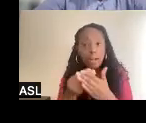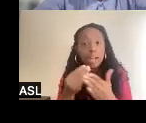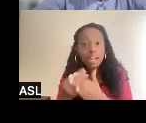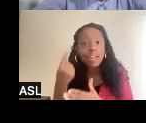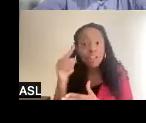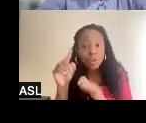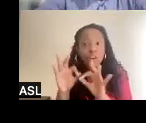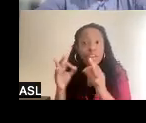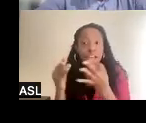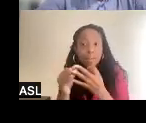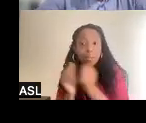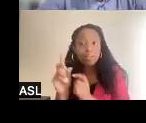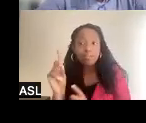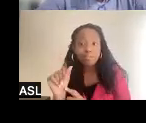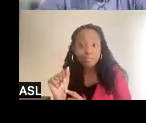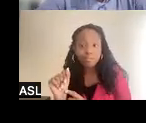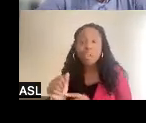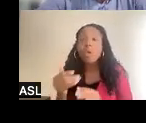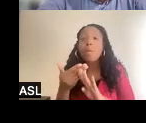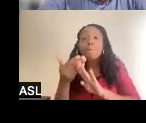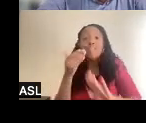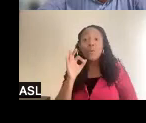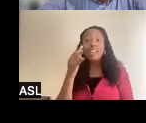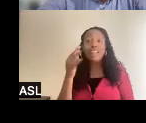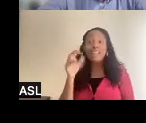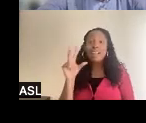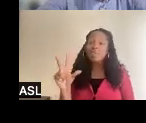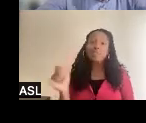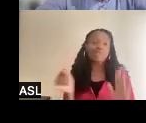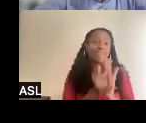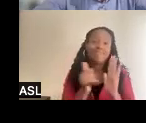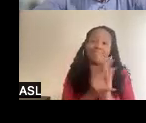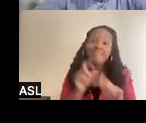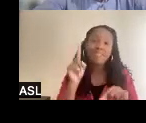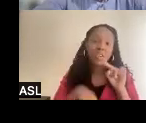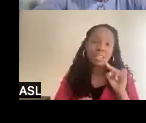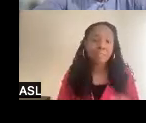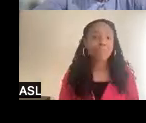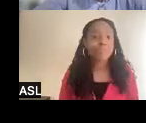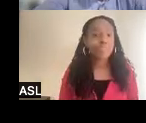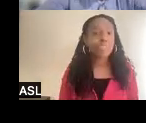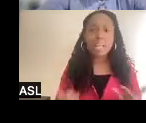it was virtually impossible right so what are the benefits that we're talking about we're talking